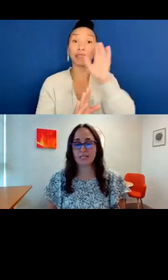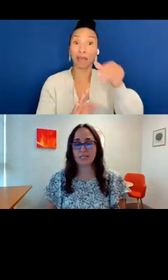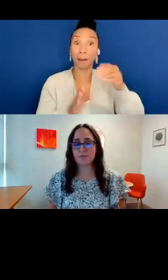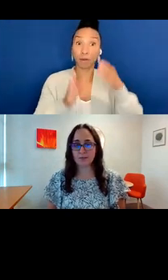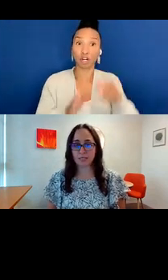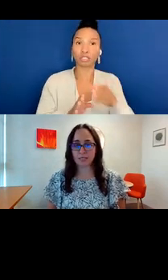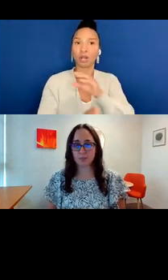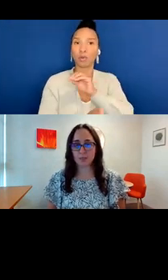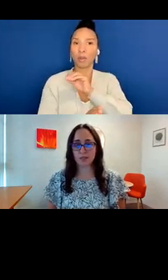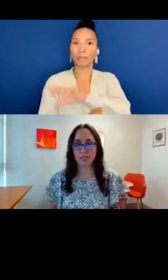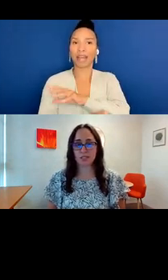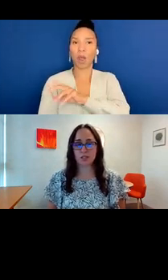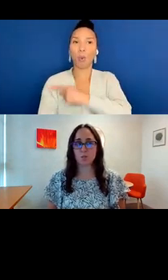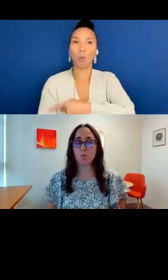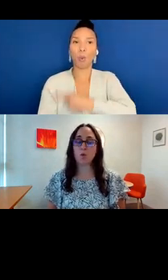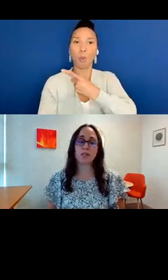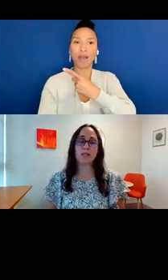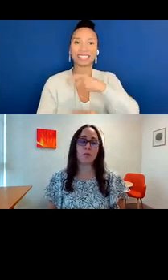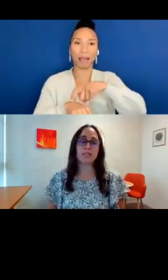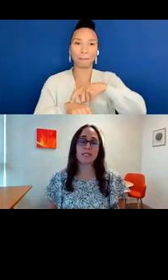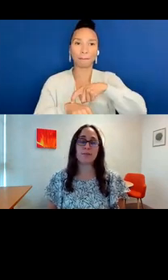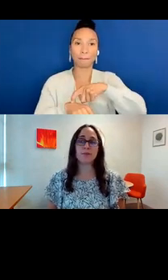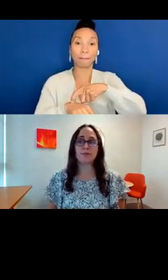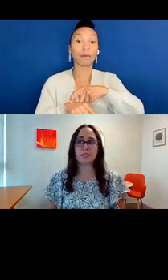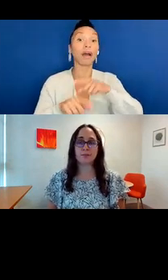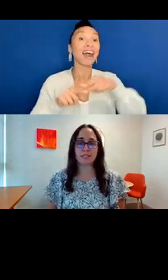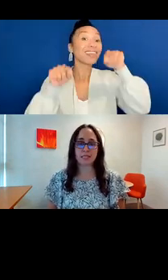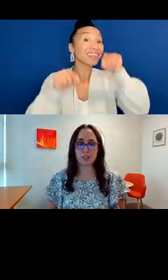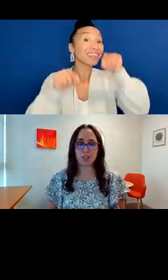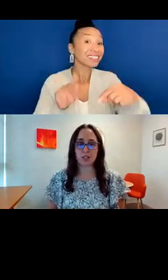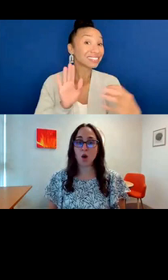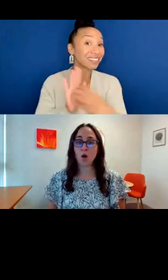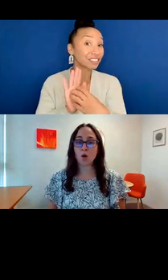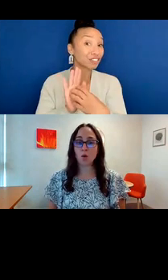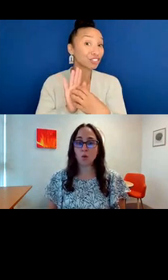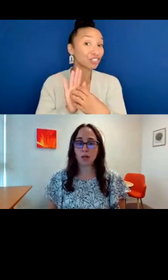if a victim has experienced more than one type of victimization